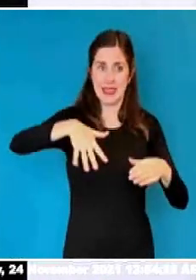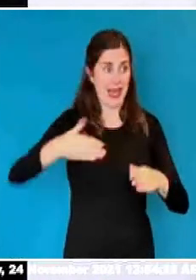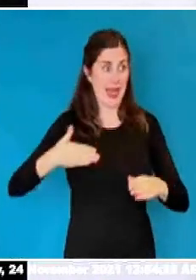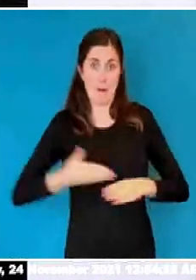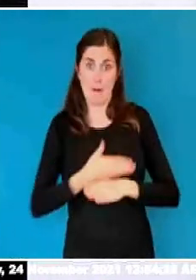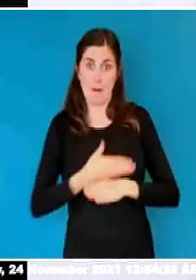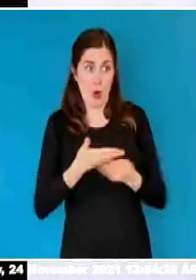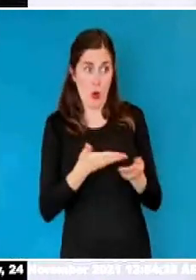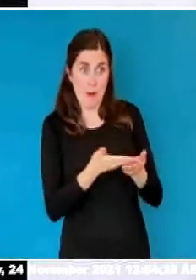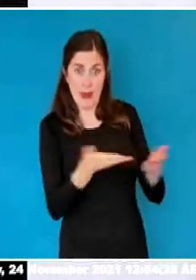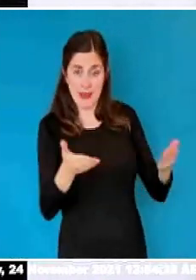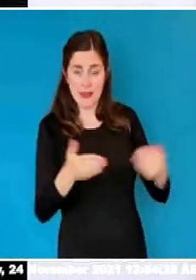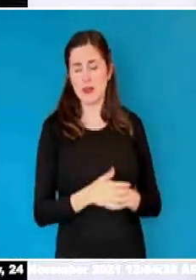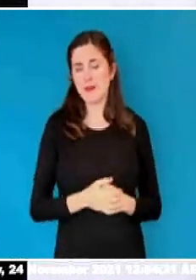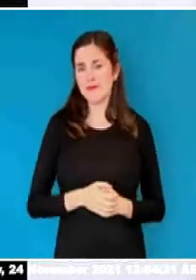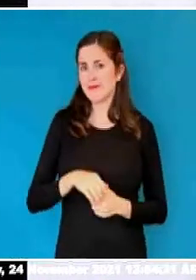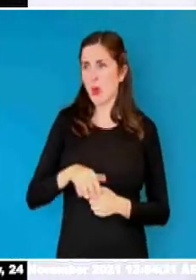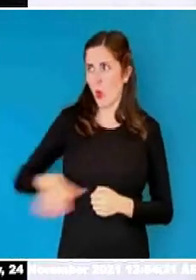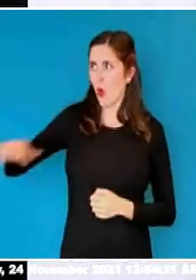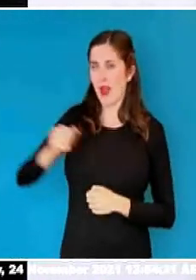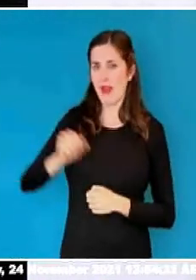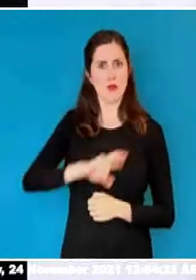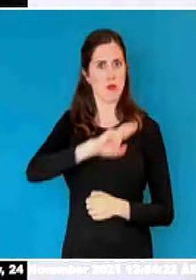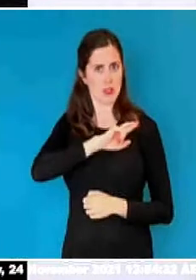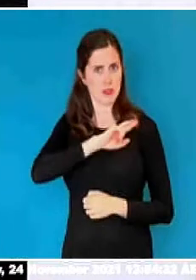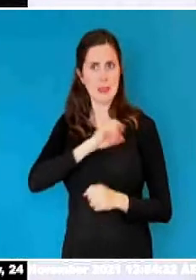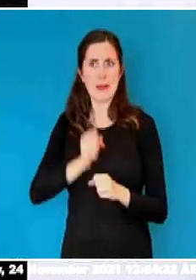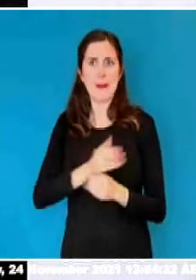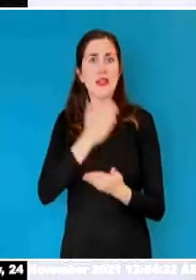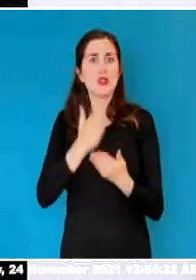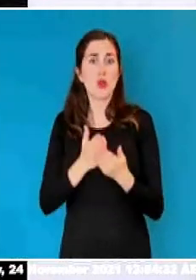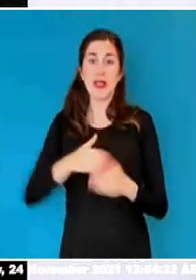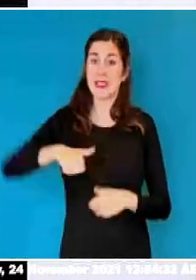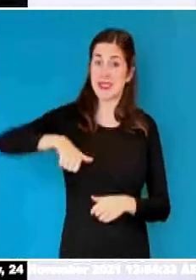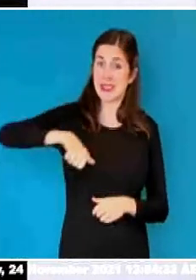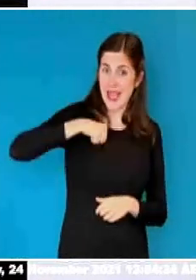that all workers maintain health, safety and welfare.